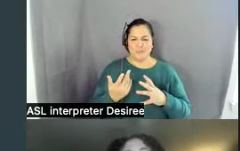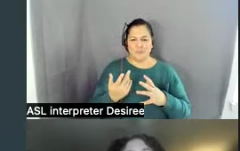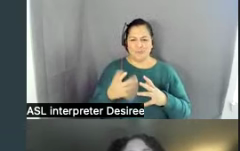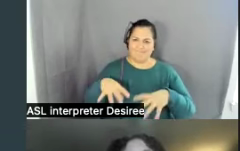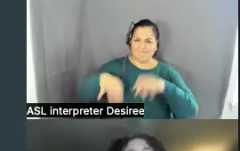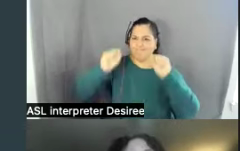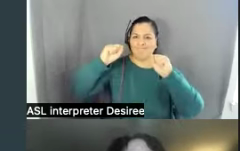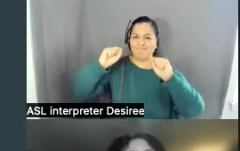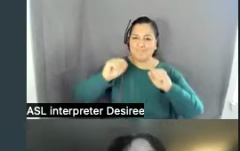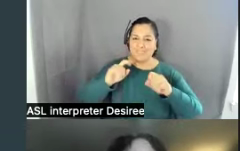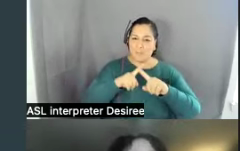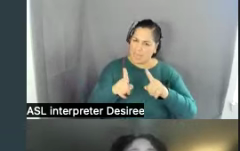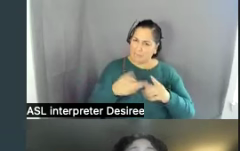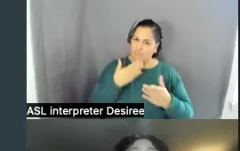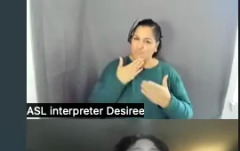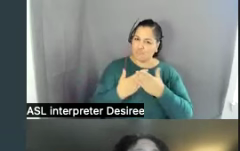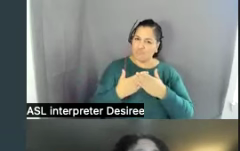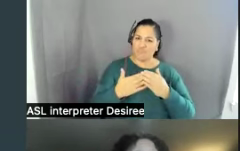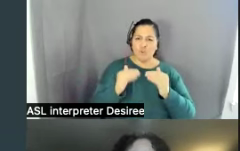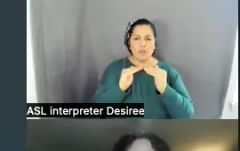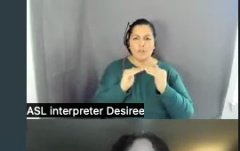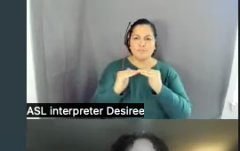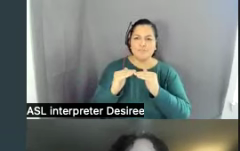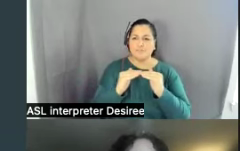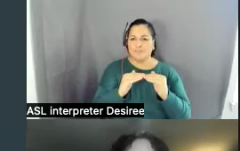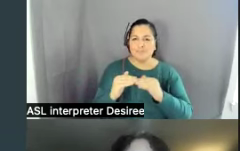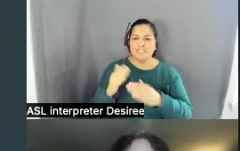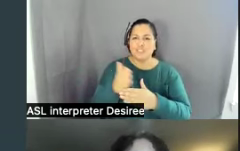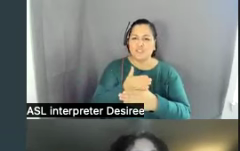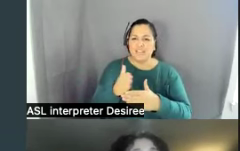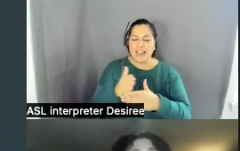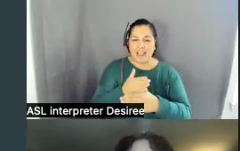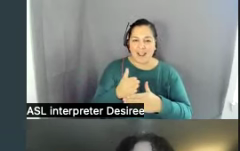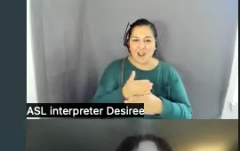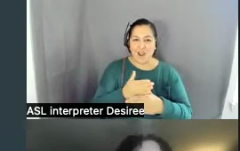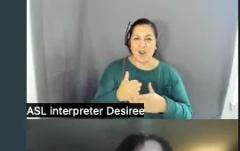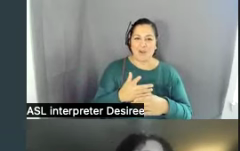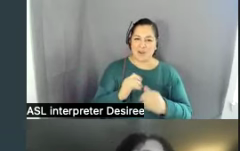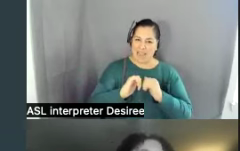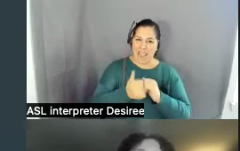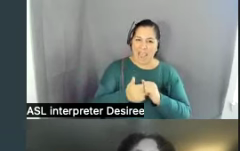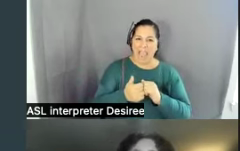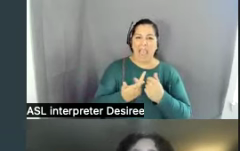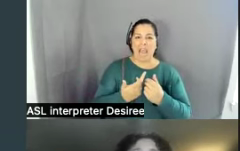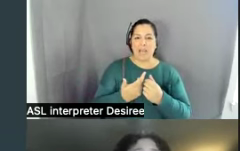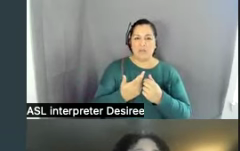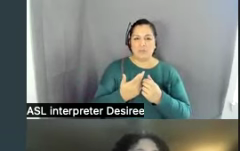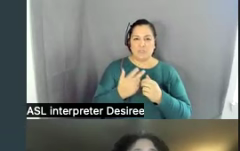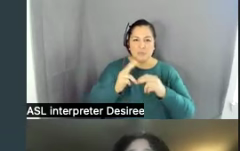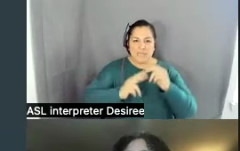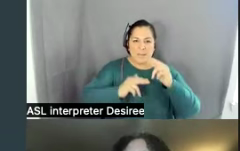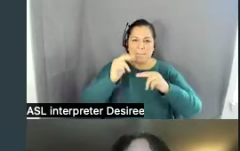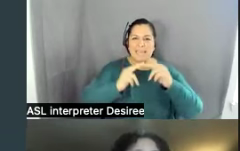But also, how do we build the right, the floor that fits in the sanctuary, the right seating,